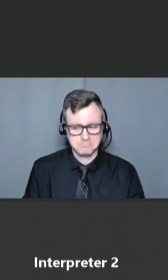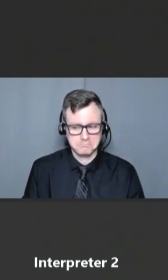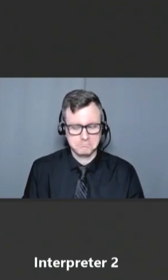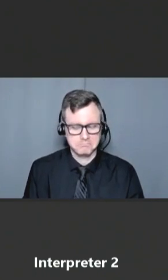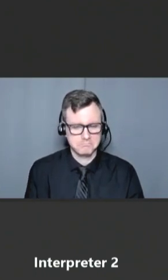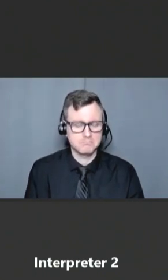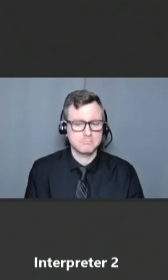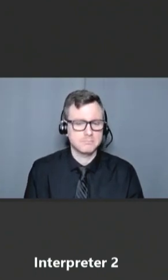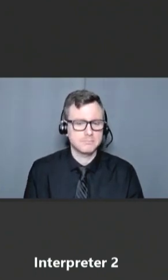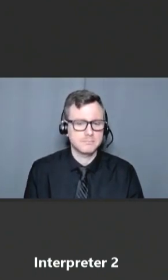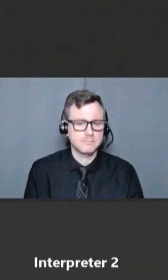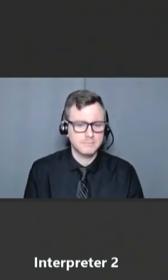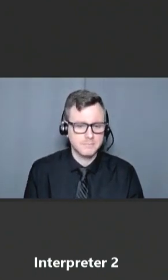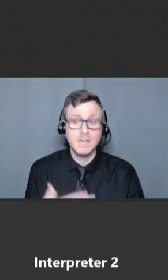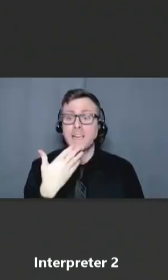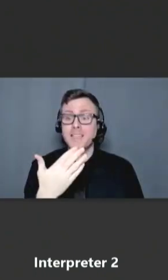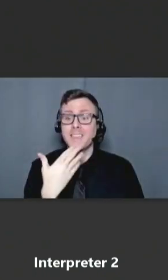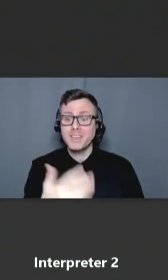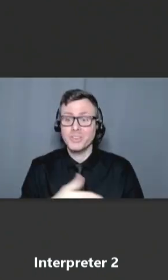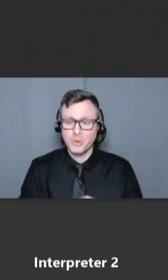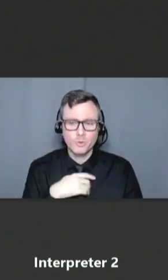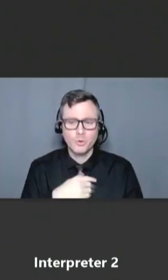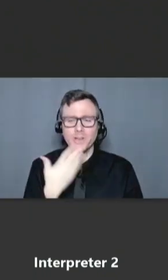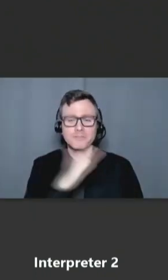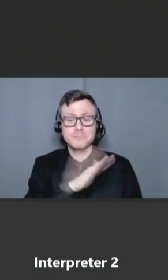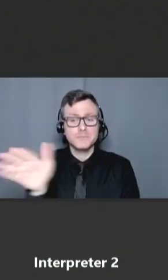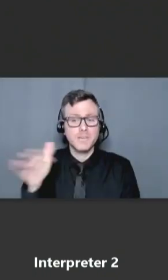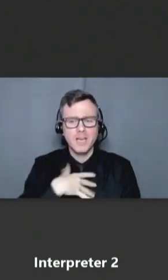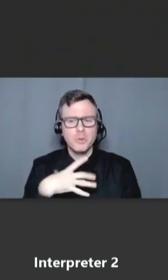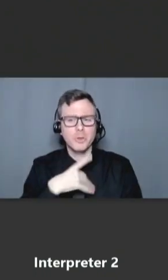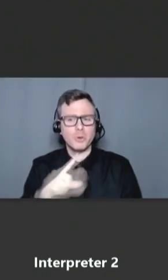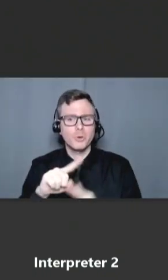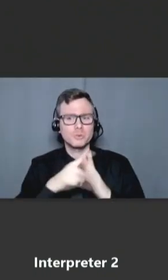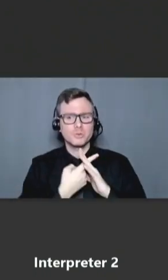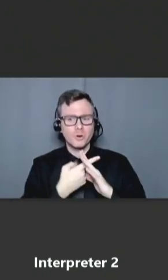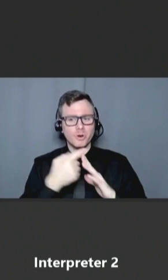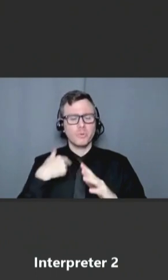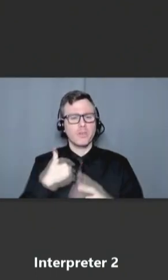Thank you. Good afternoon. I would like to start off by thanking the committee for having this